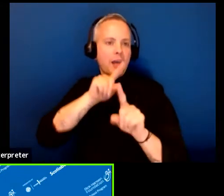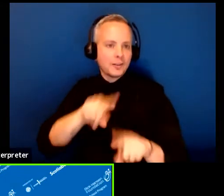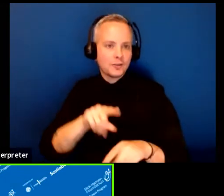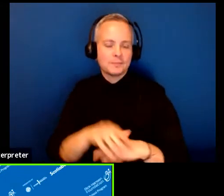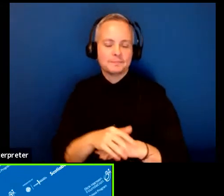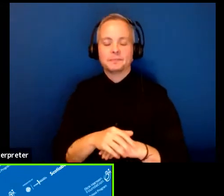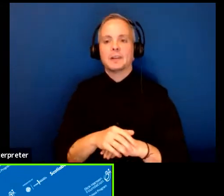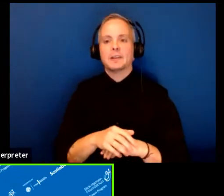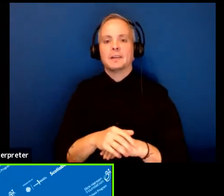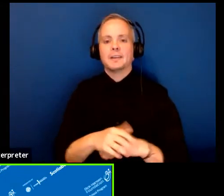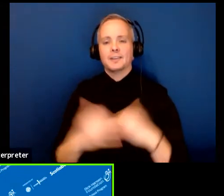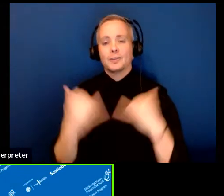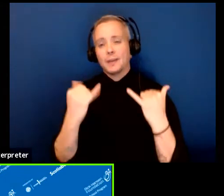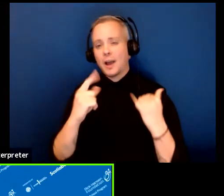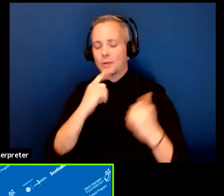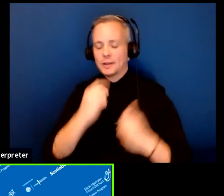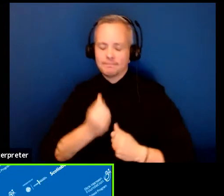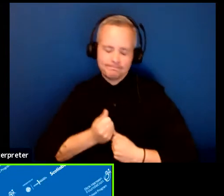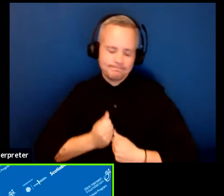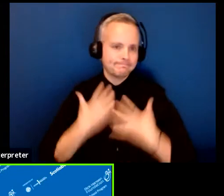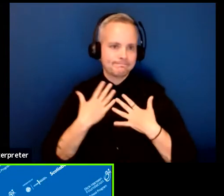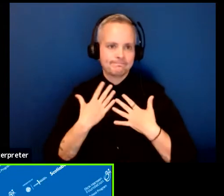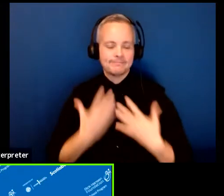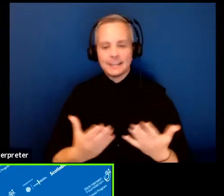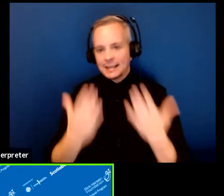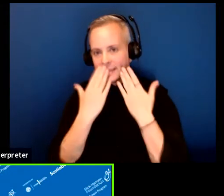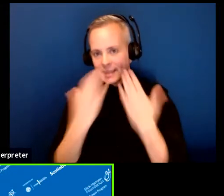WE'RE JUST SO THRILLED, TERI, THAT YOU COULD TAKE THE TIME TO